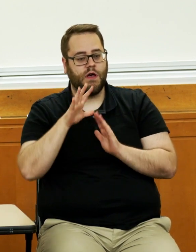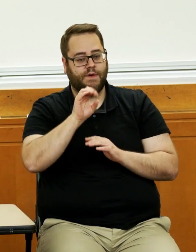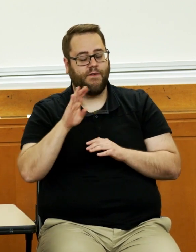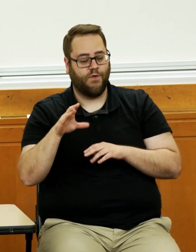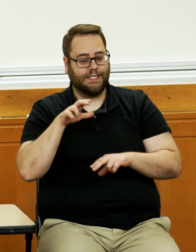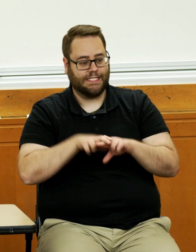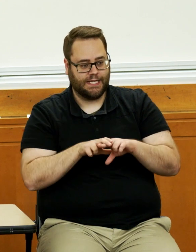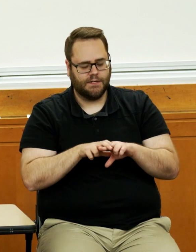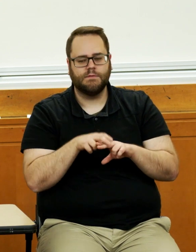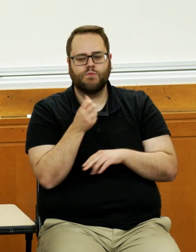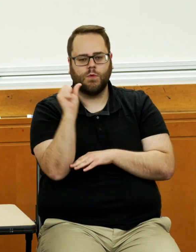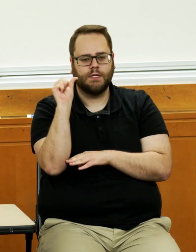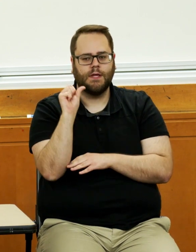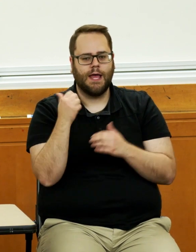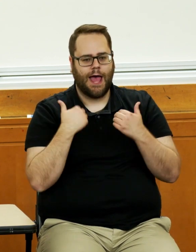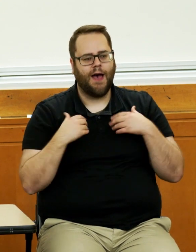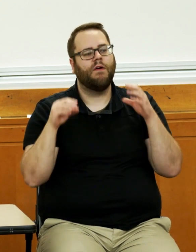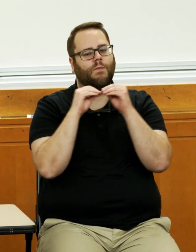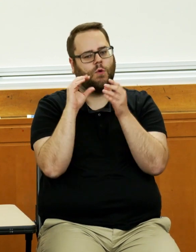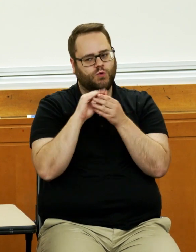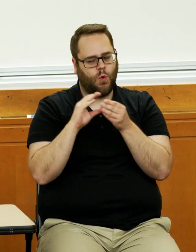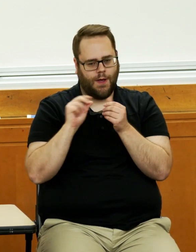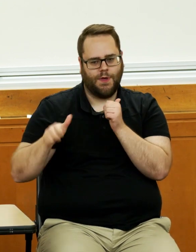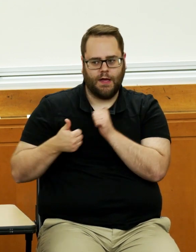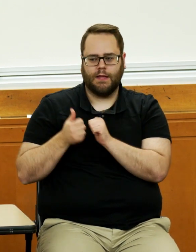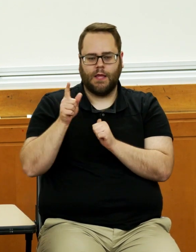have a lot more of a story to tell about that and how central they were. Not just